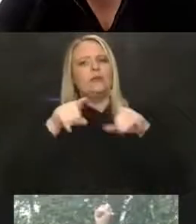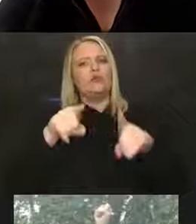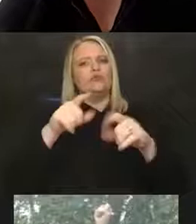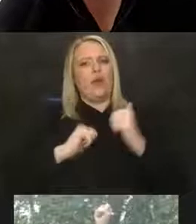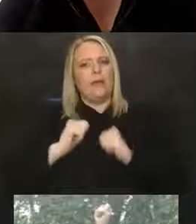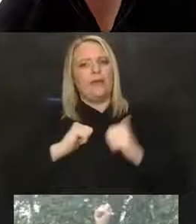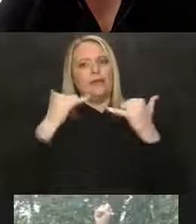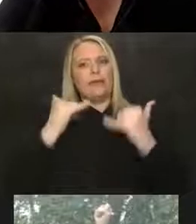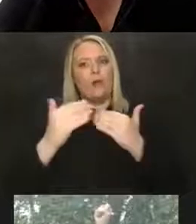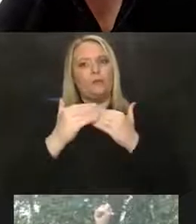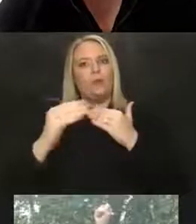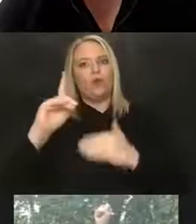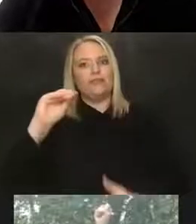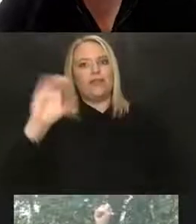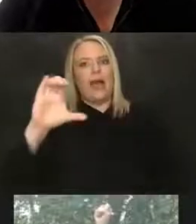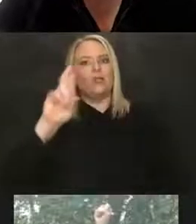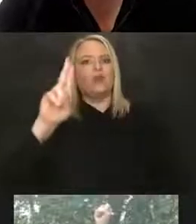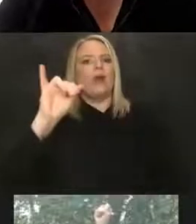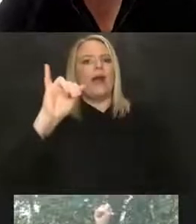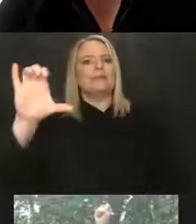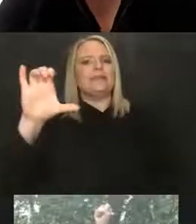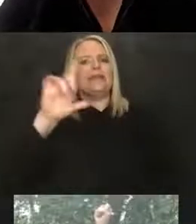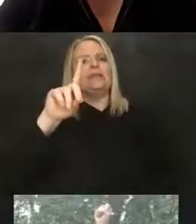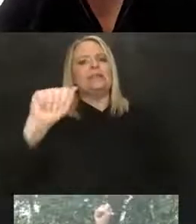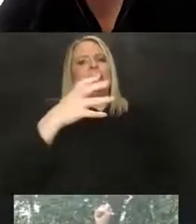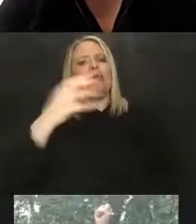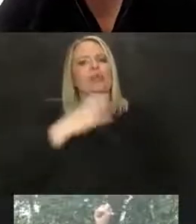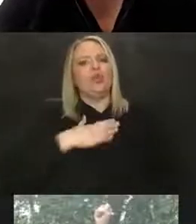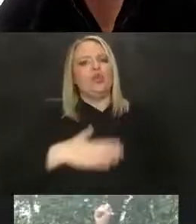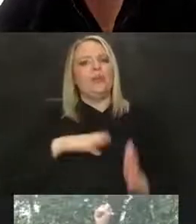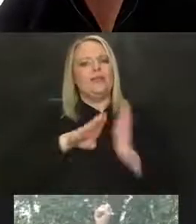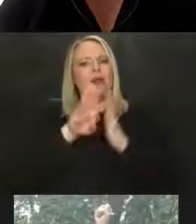post-doc at UIC in the Disability and Human Development department,